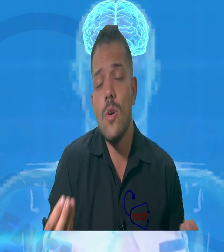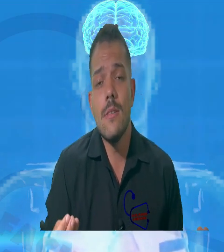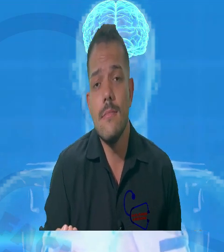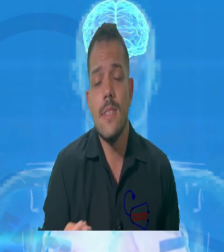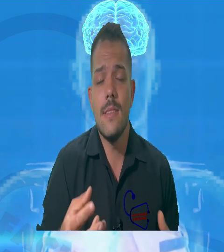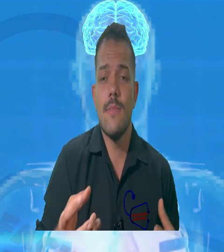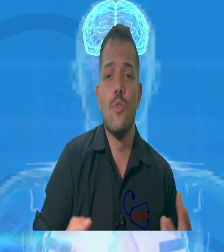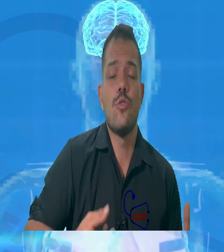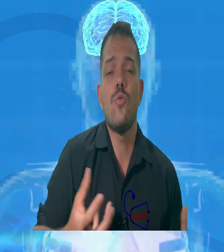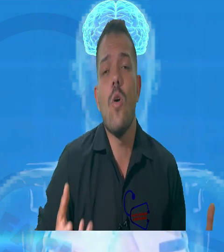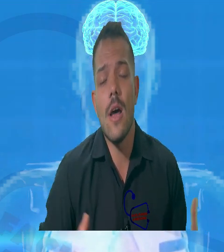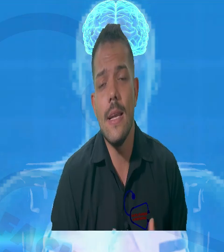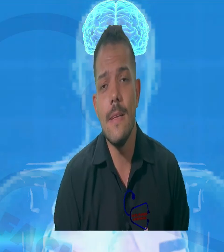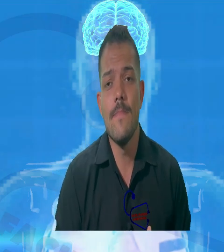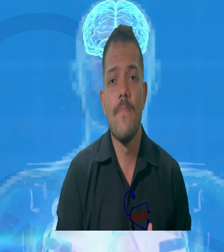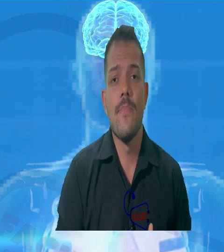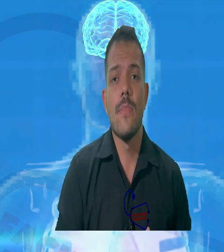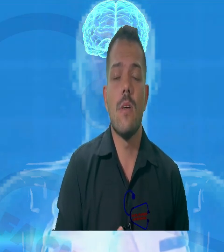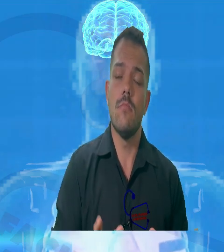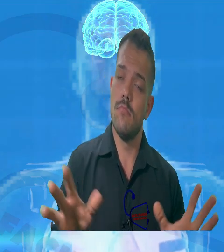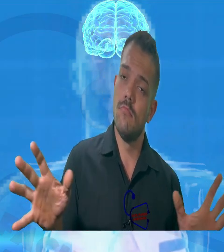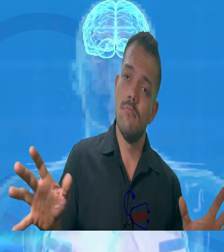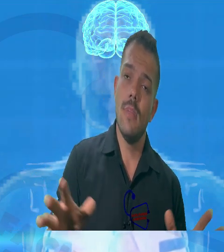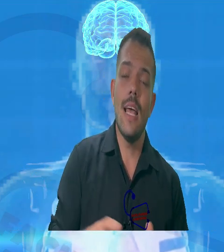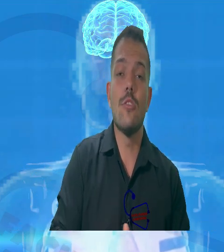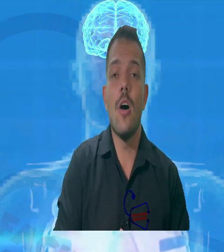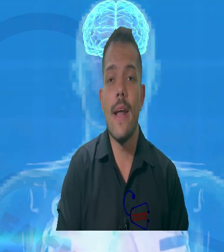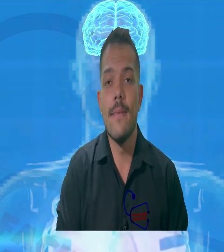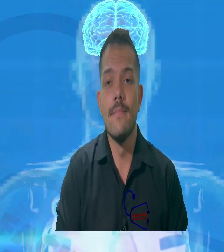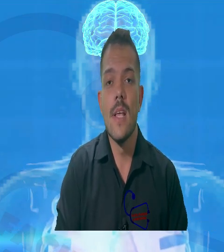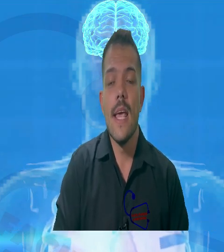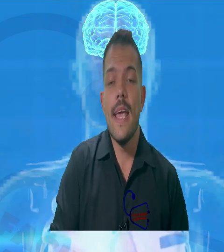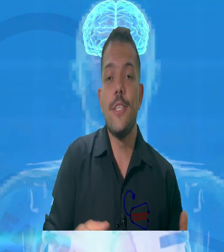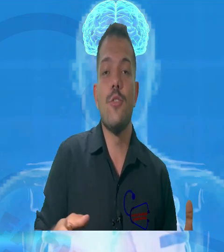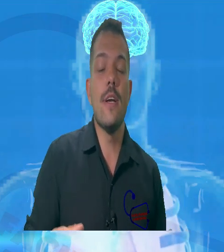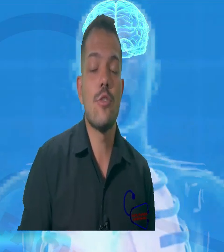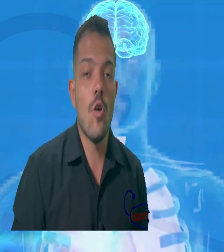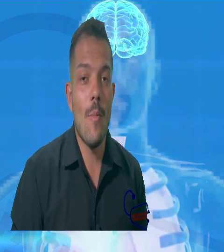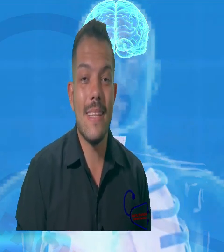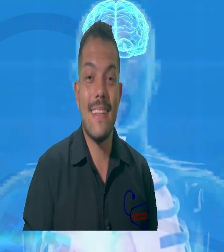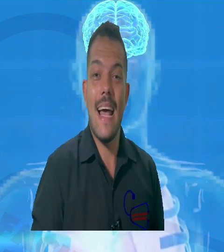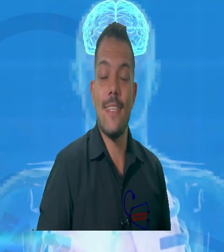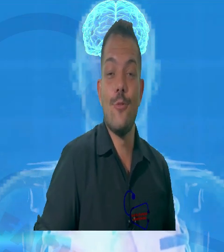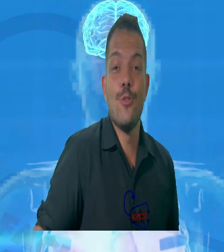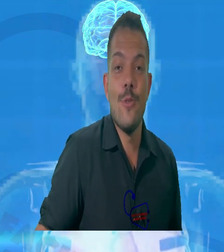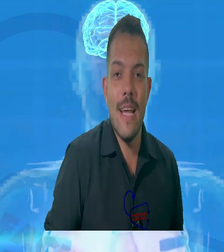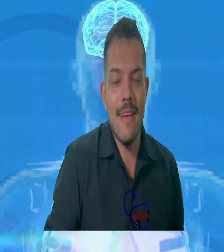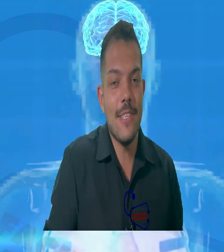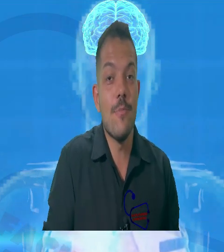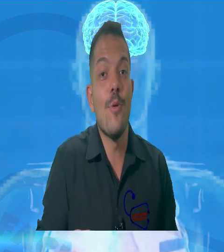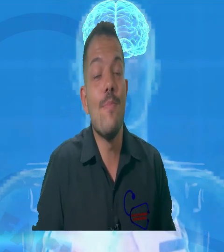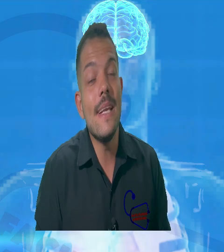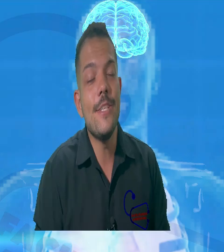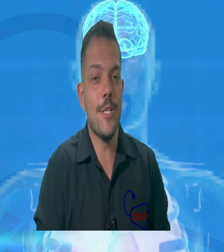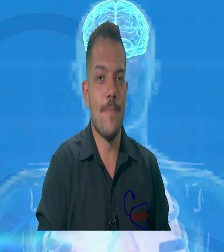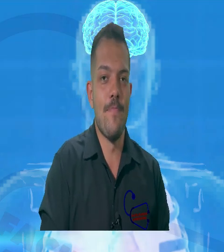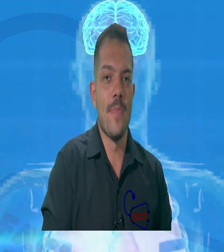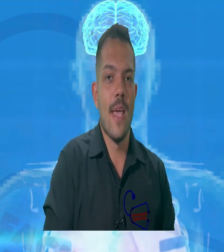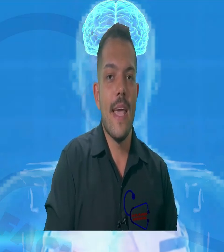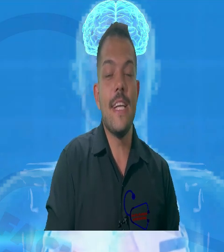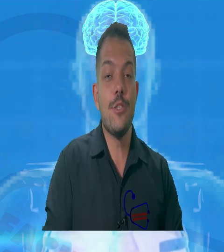right? There's a lot of sweat there. so he loves regions like behind the knee, the popliteal region, regions